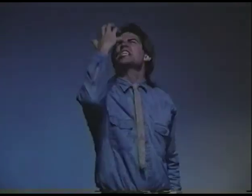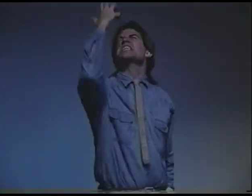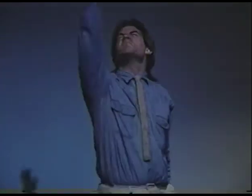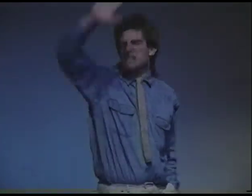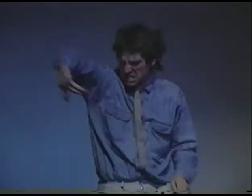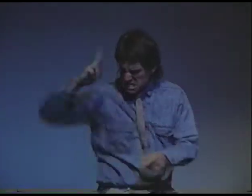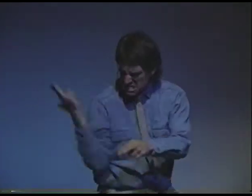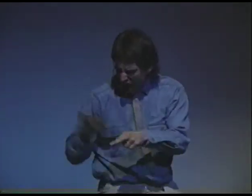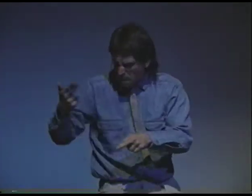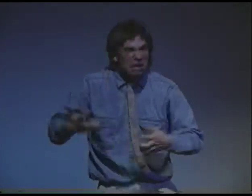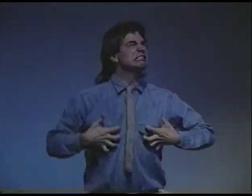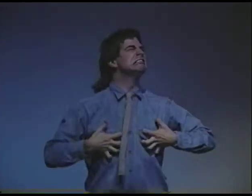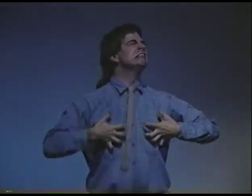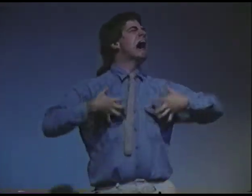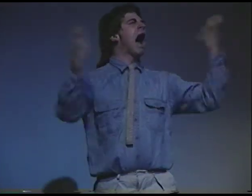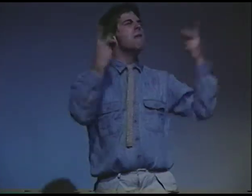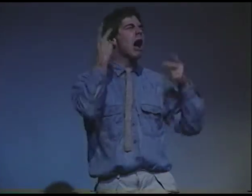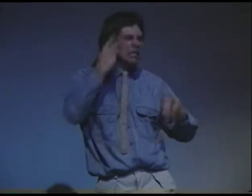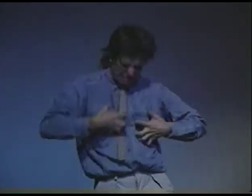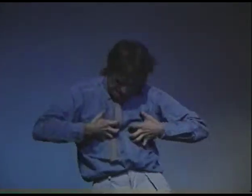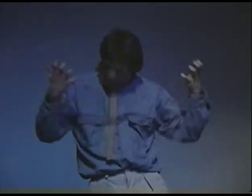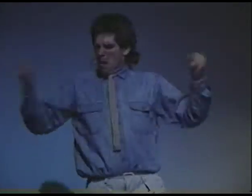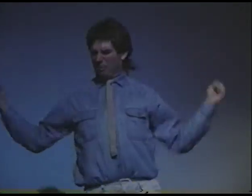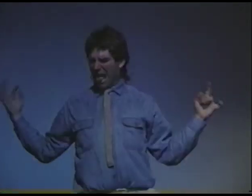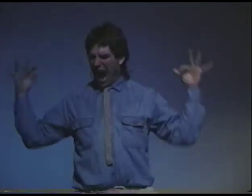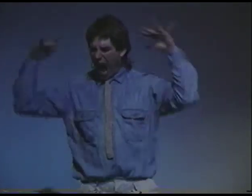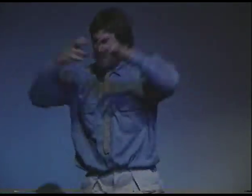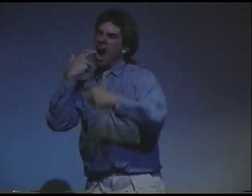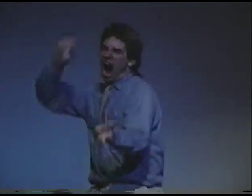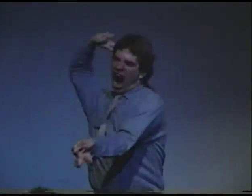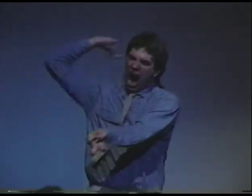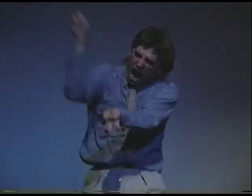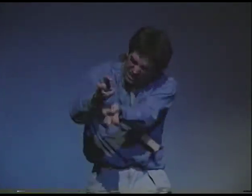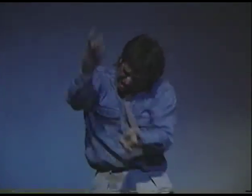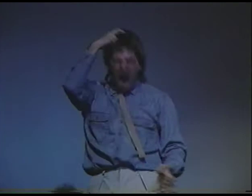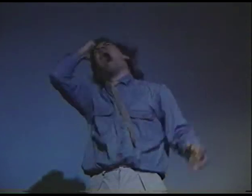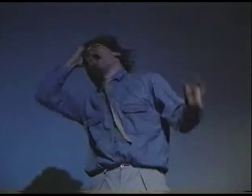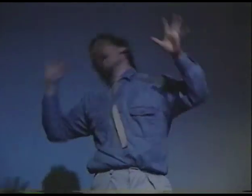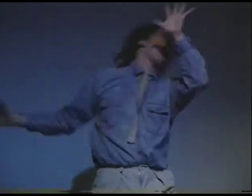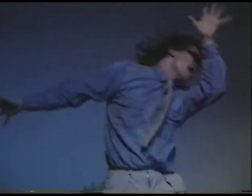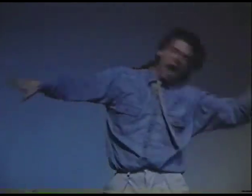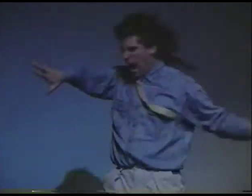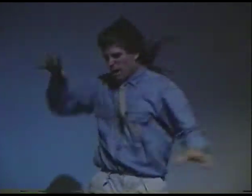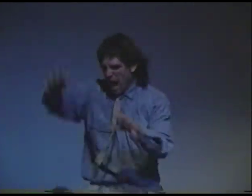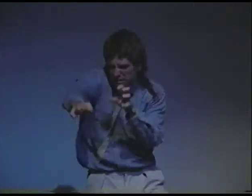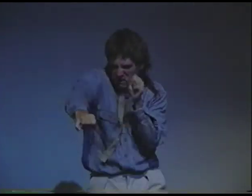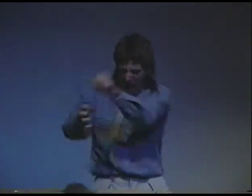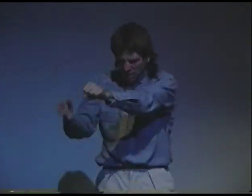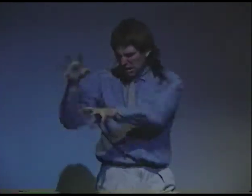I screamed his name. And the fury of the parents came gnawing on his brain.